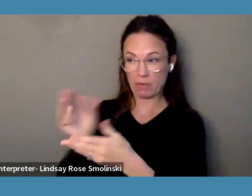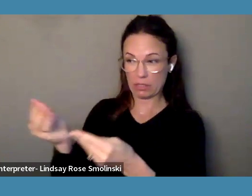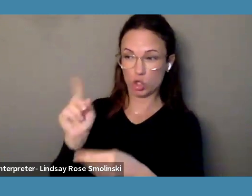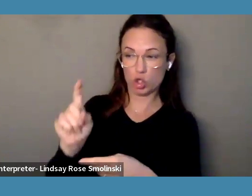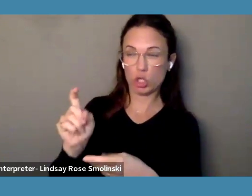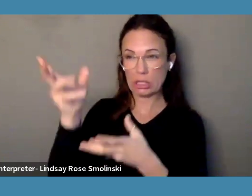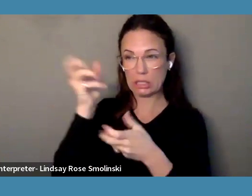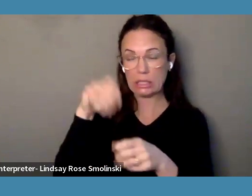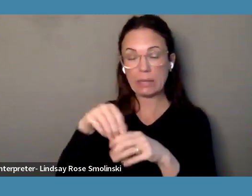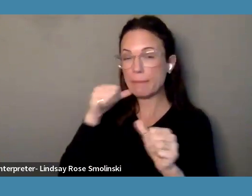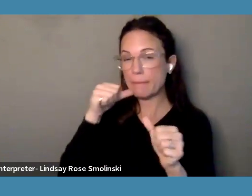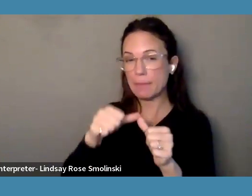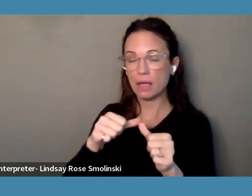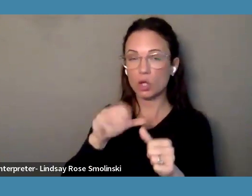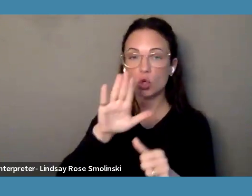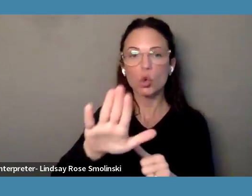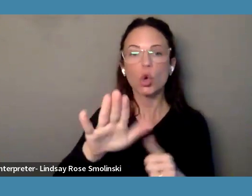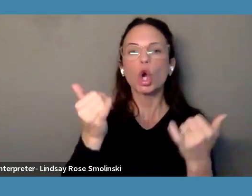in the mail at your current mailing address.